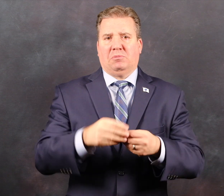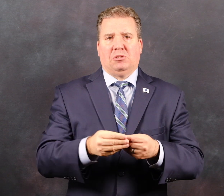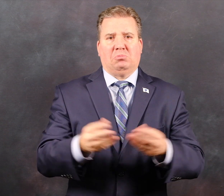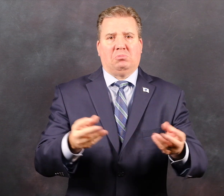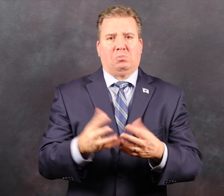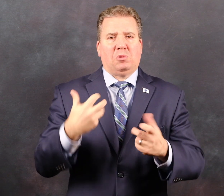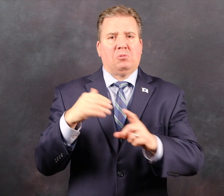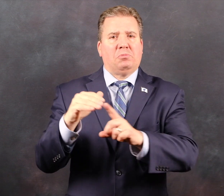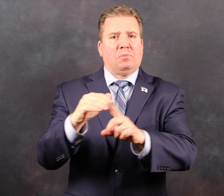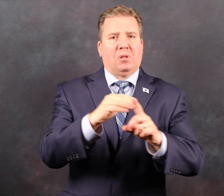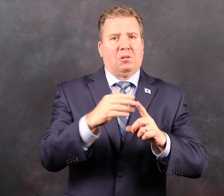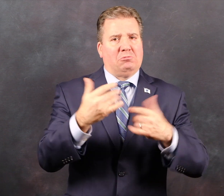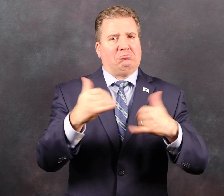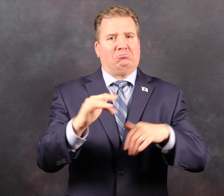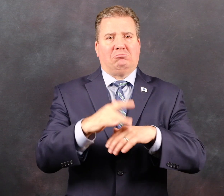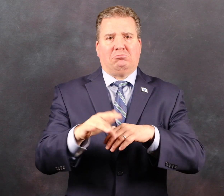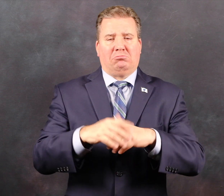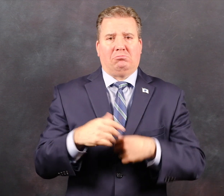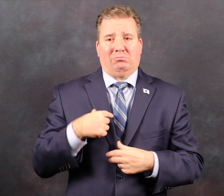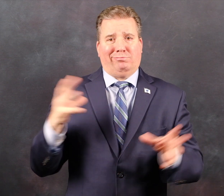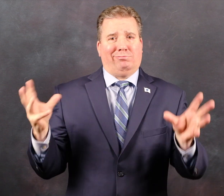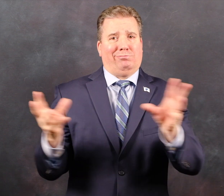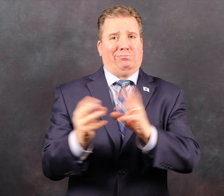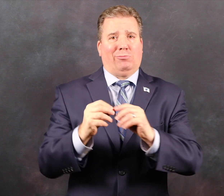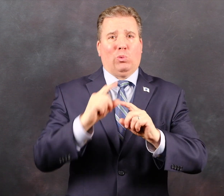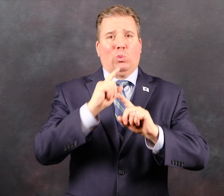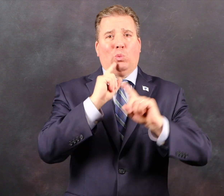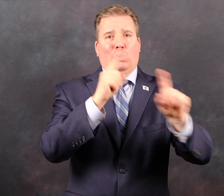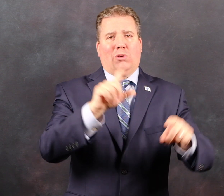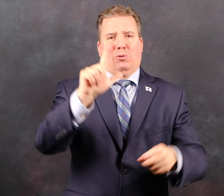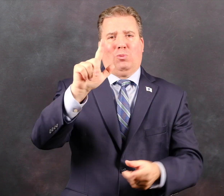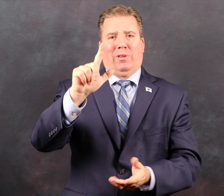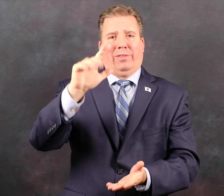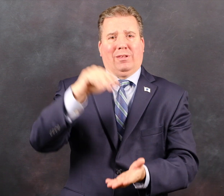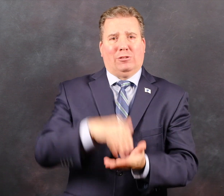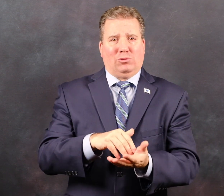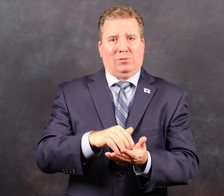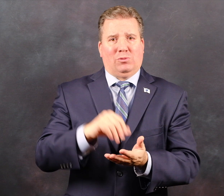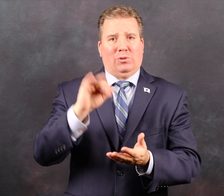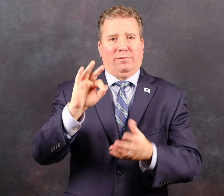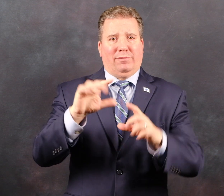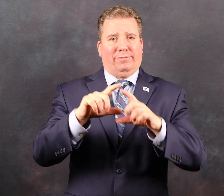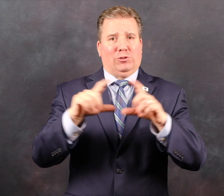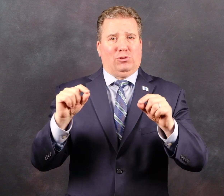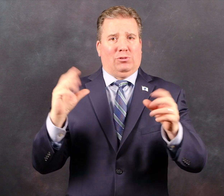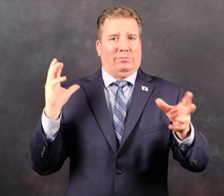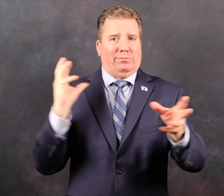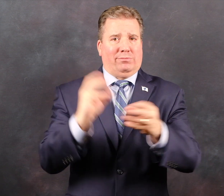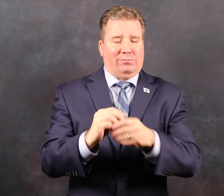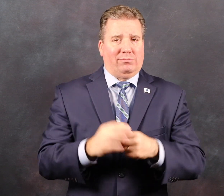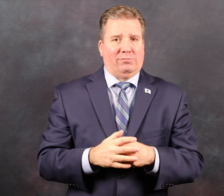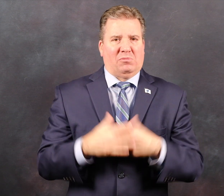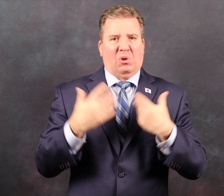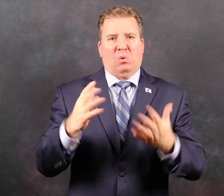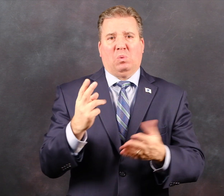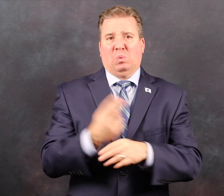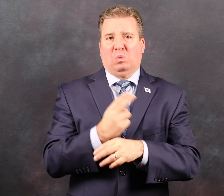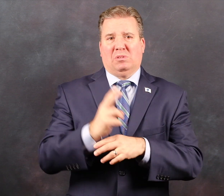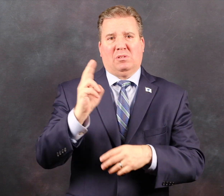Out of the 21,000 visor cards that have been ordered, half are still available for distribution.